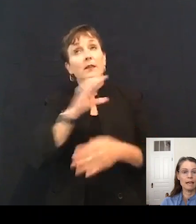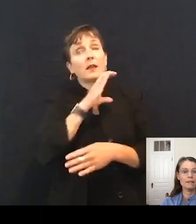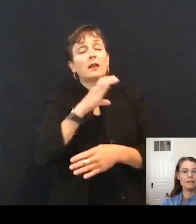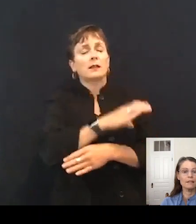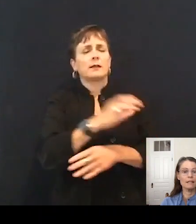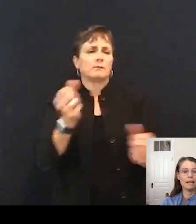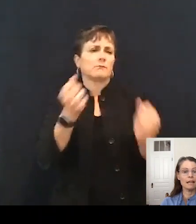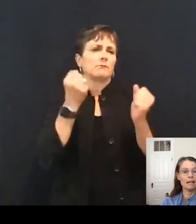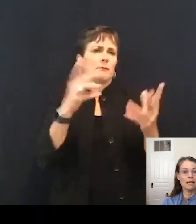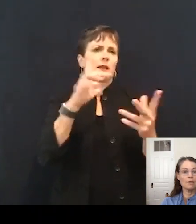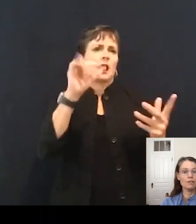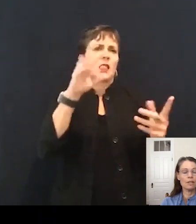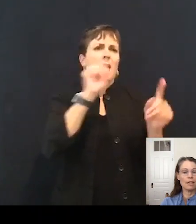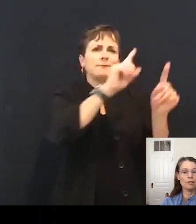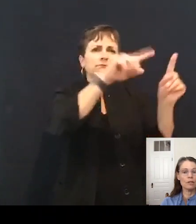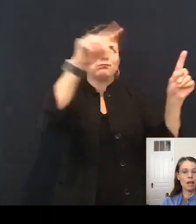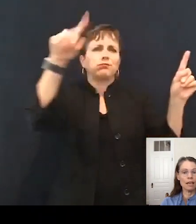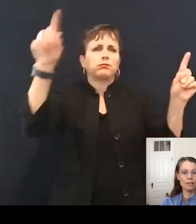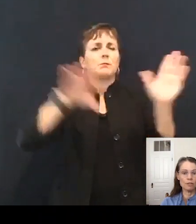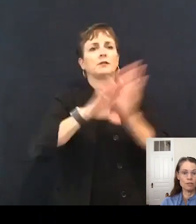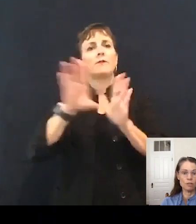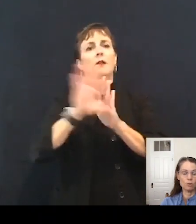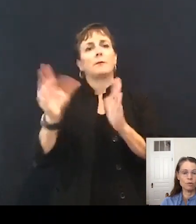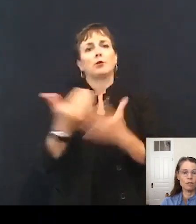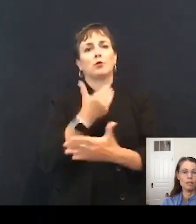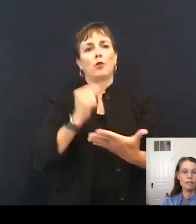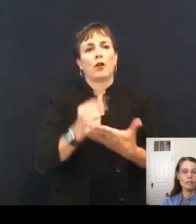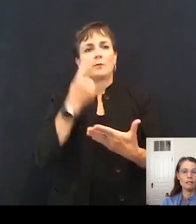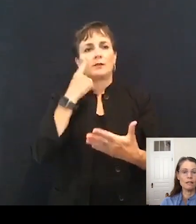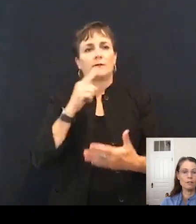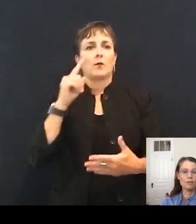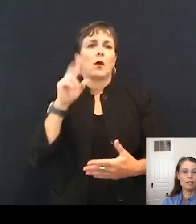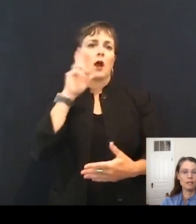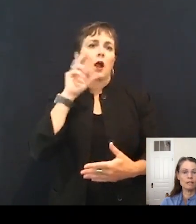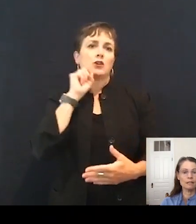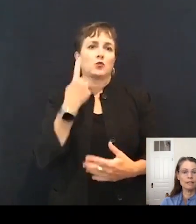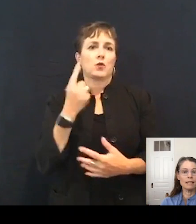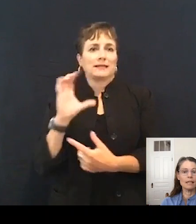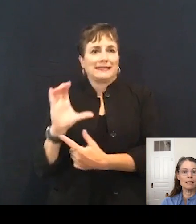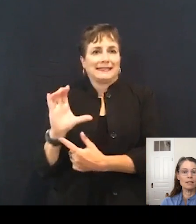At the NIH National Eye Institute, Dr. Tiansen Li and Dr.